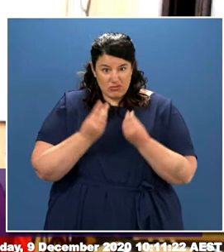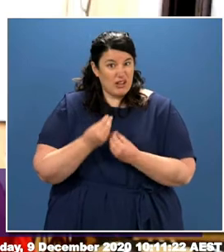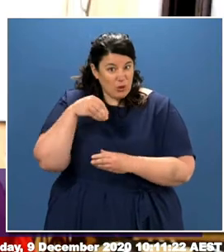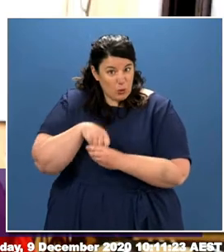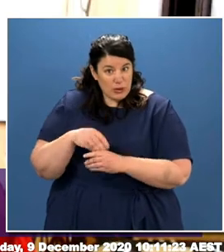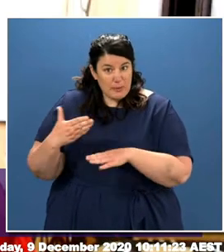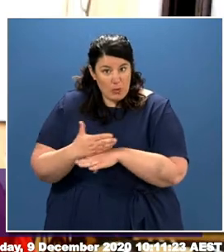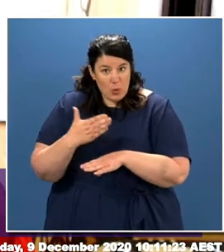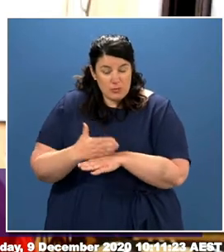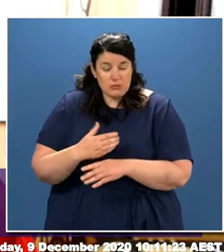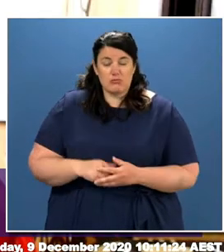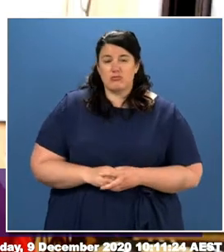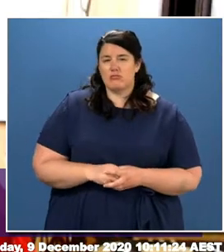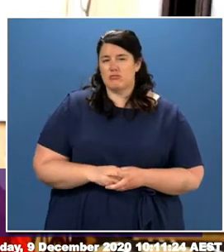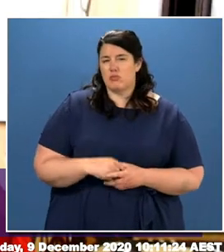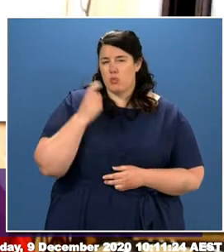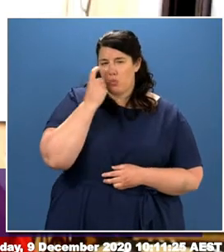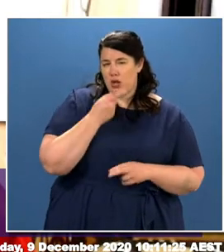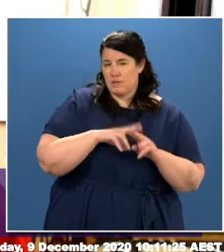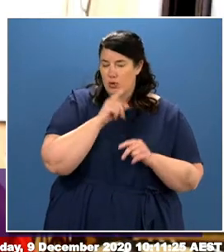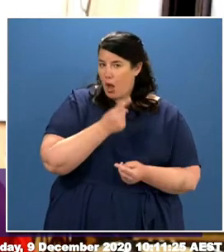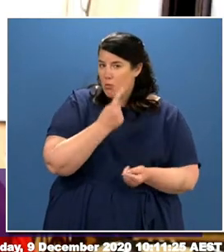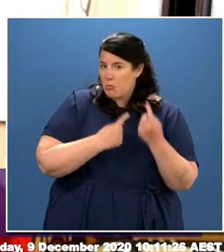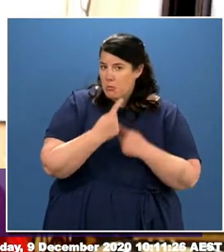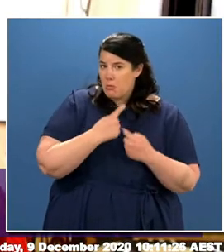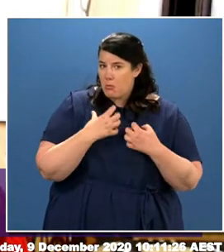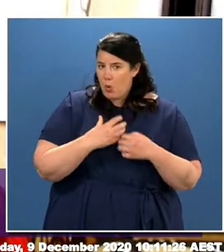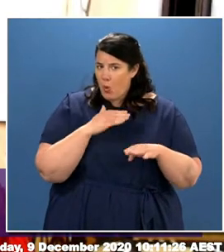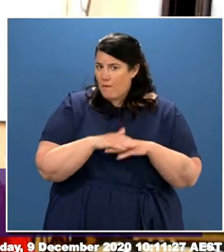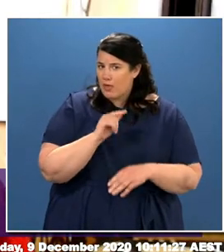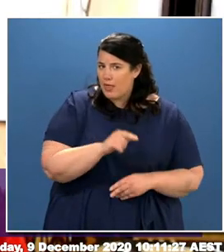I just wondered whether you would care to elaborate and expand on that.